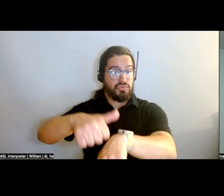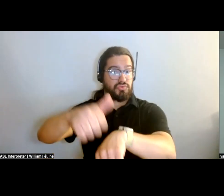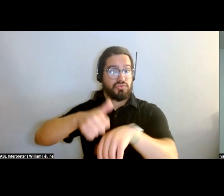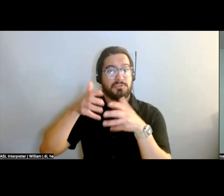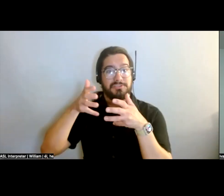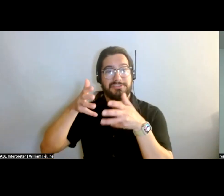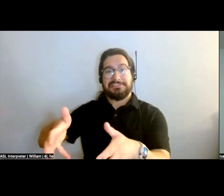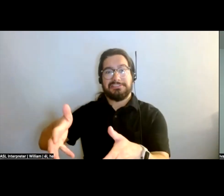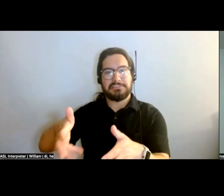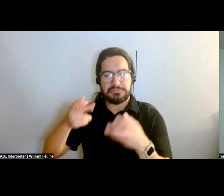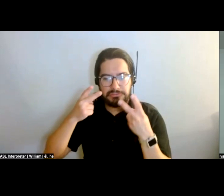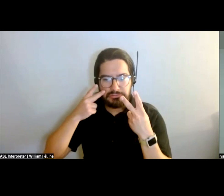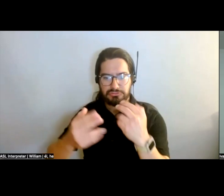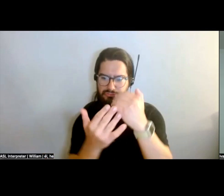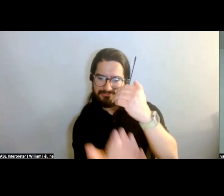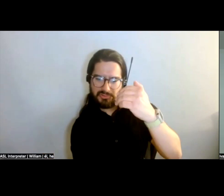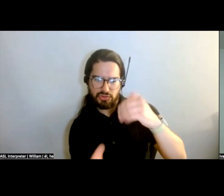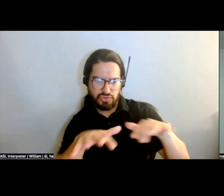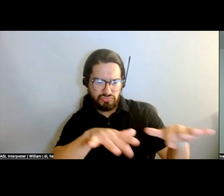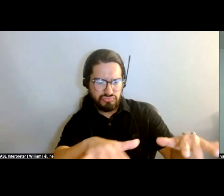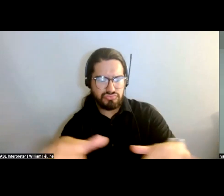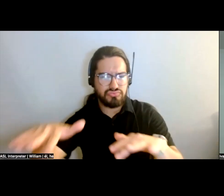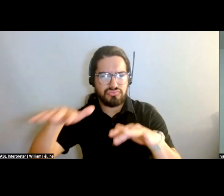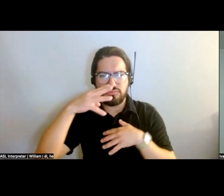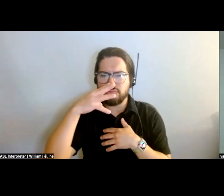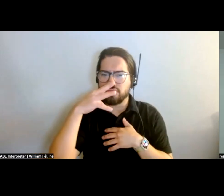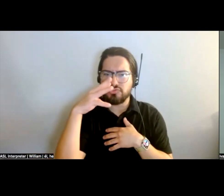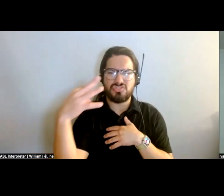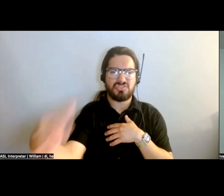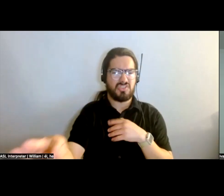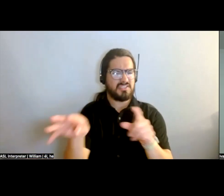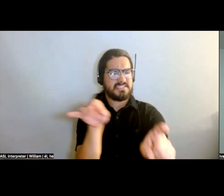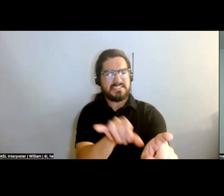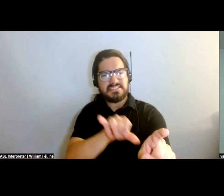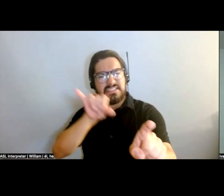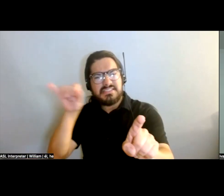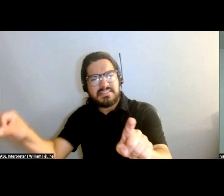This southern blood like the blood of the “Land of (dis)Grace”